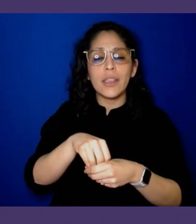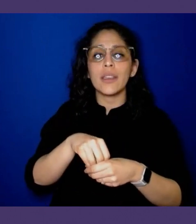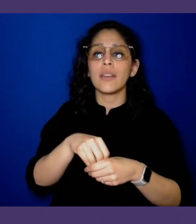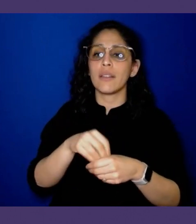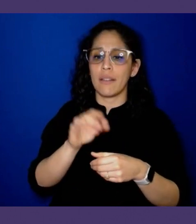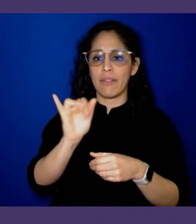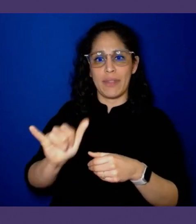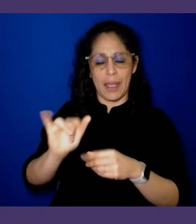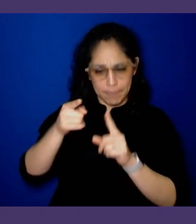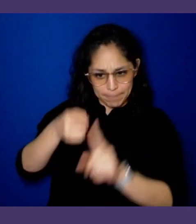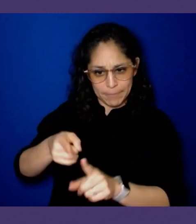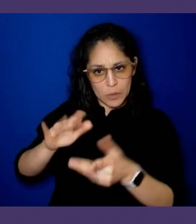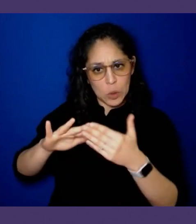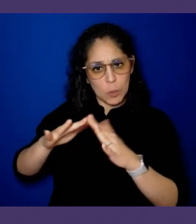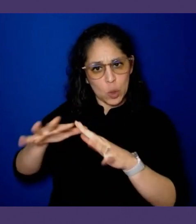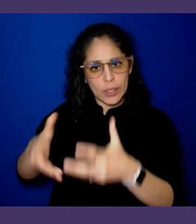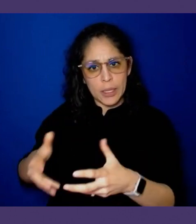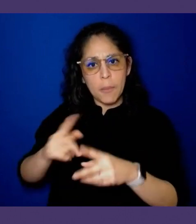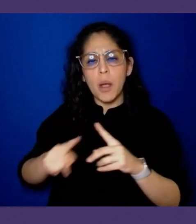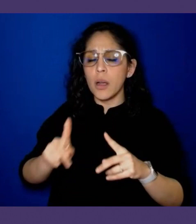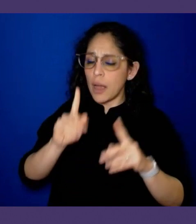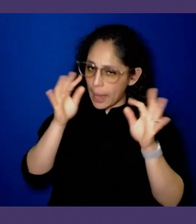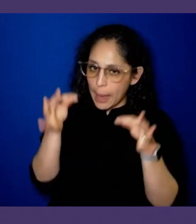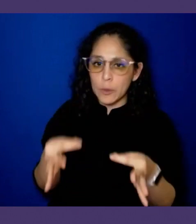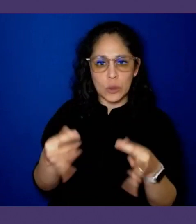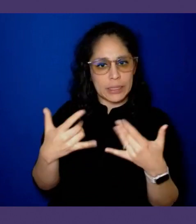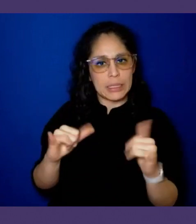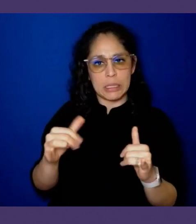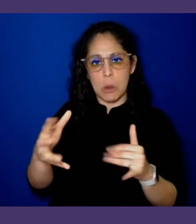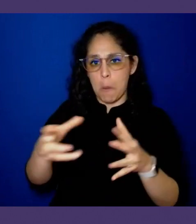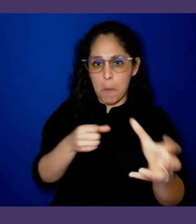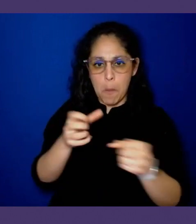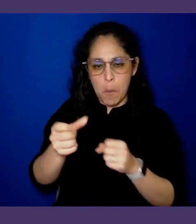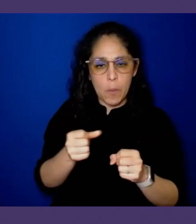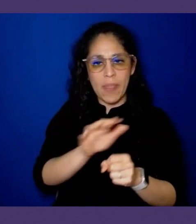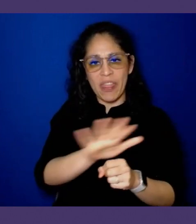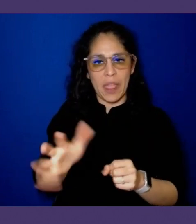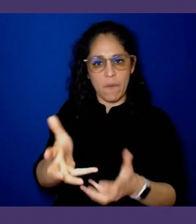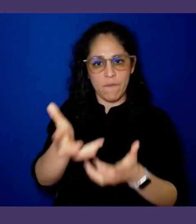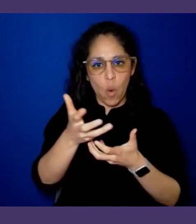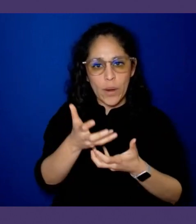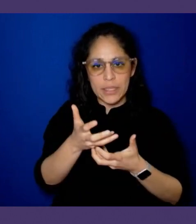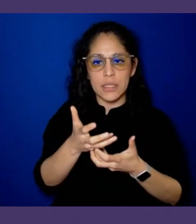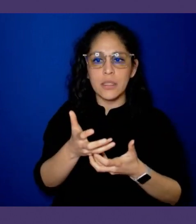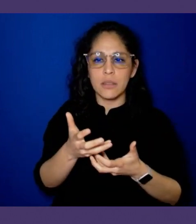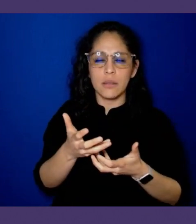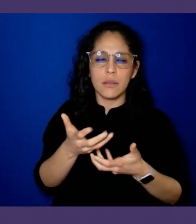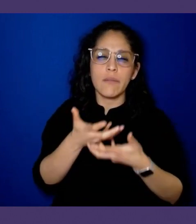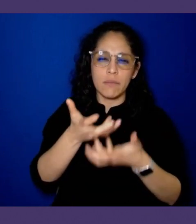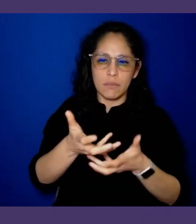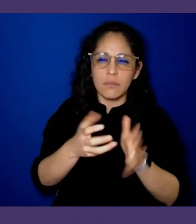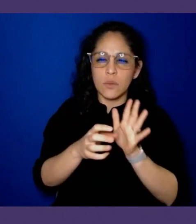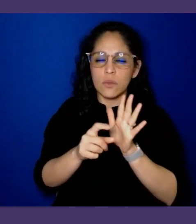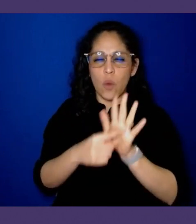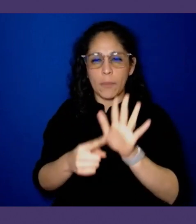but that there are absolutely those voices represented. Then of course, we have very intentional collaborations with